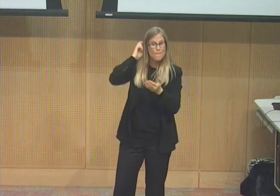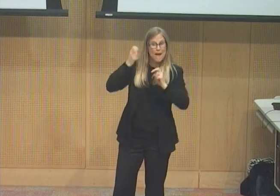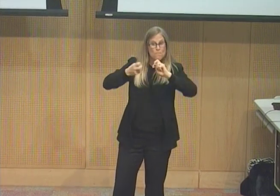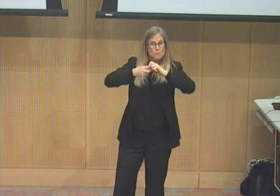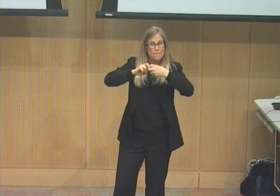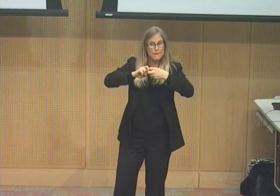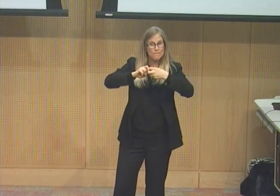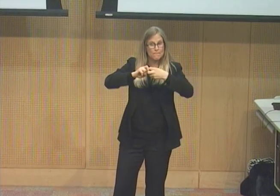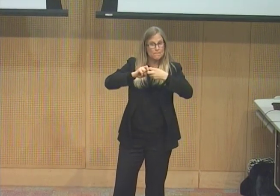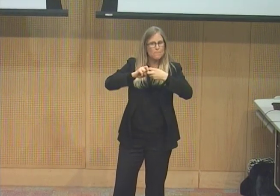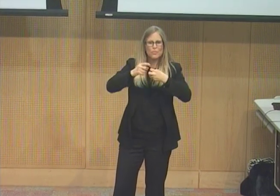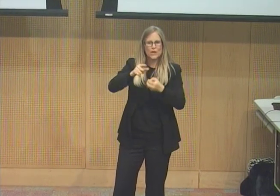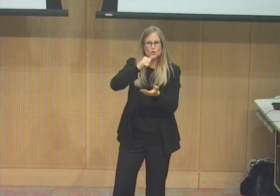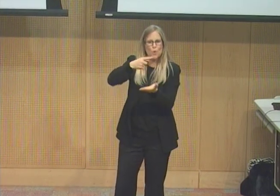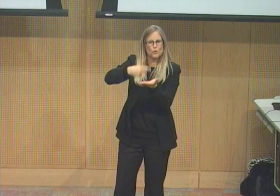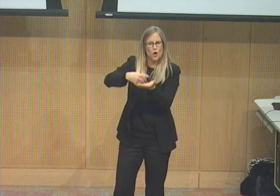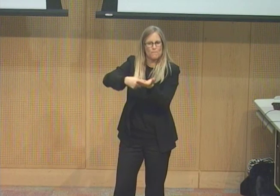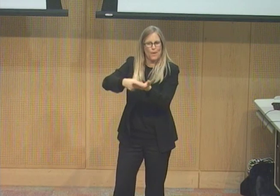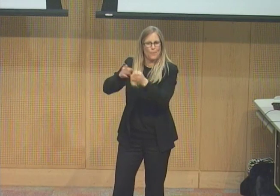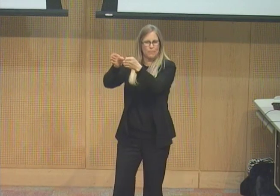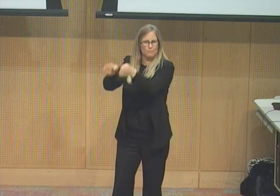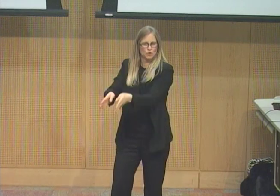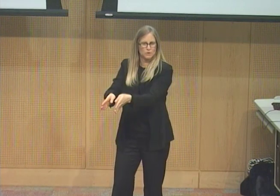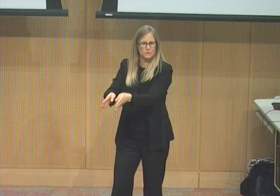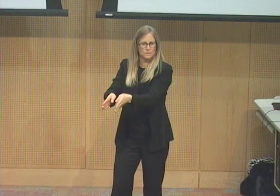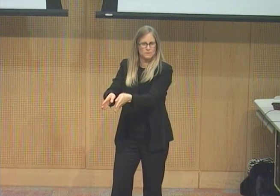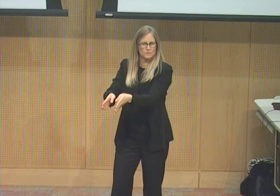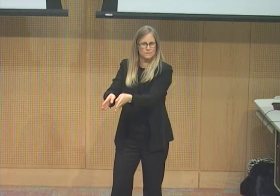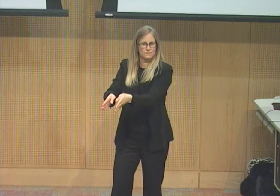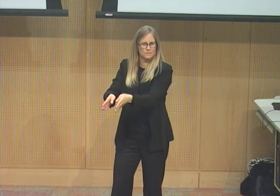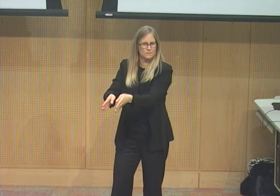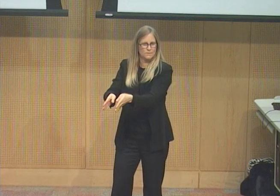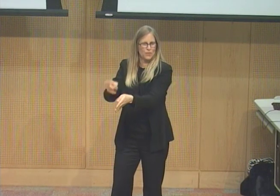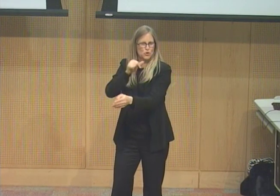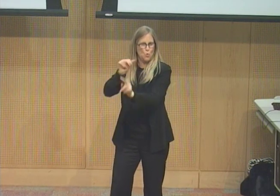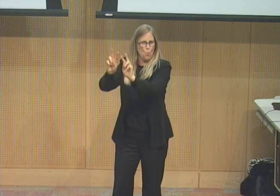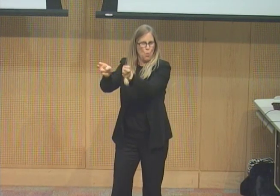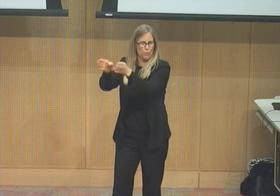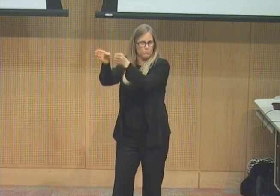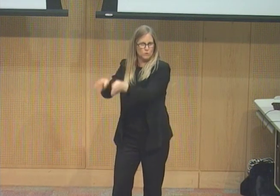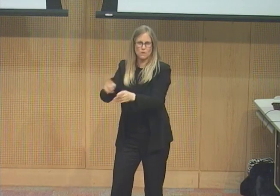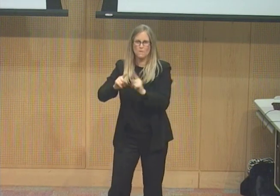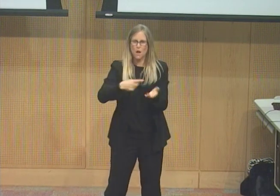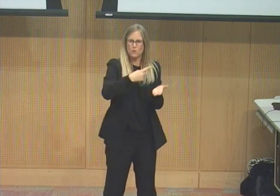that didn't speak about Deaf people, per se. Now, there were articles that spoke about the problems